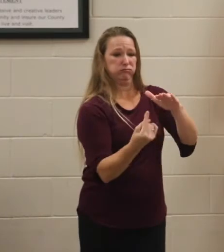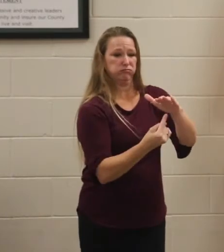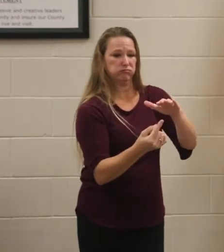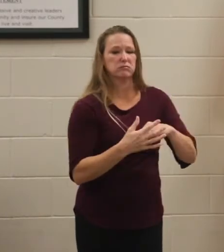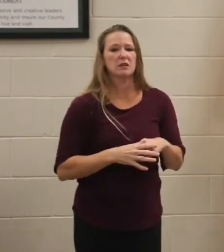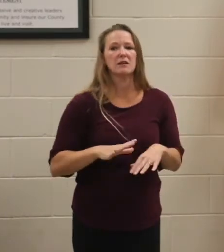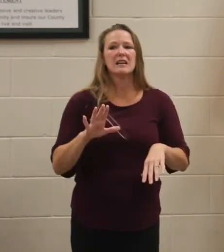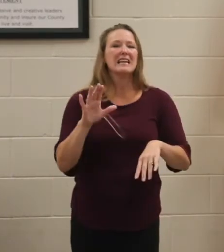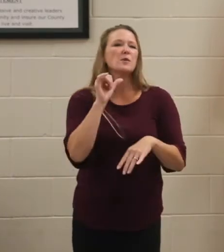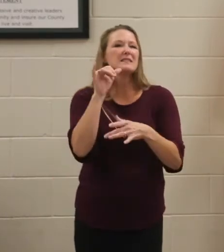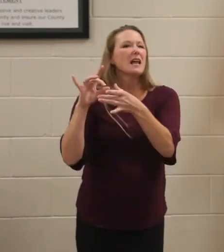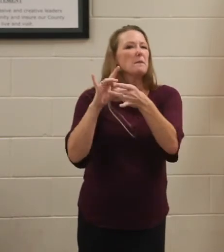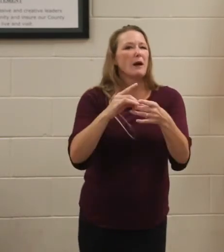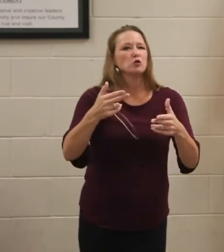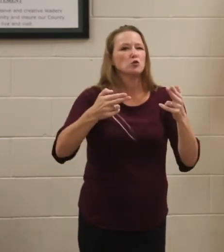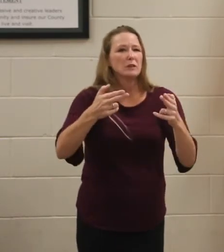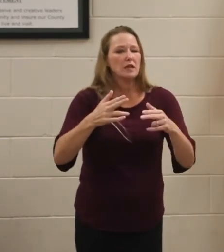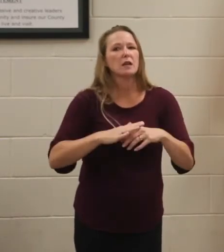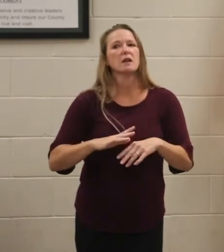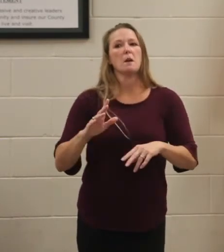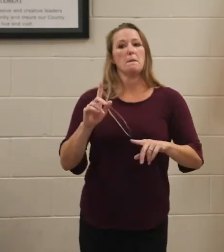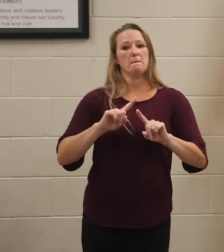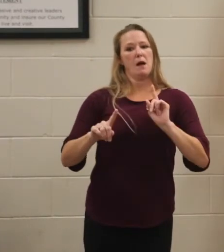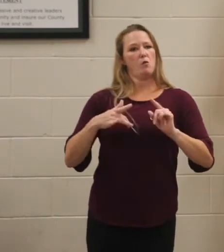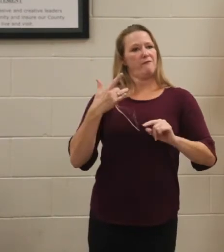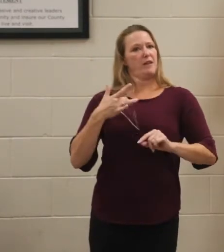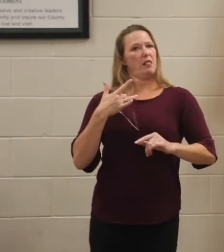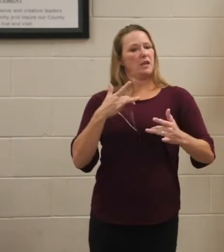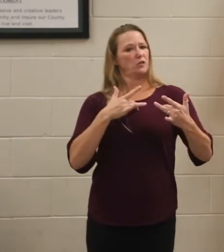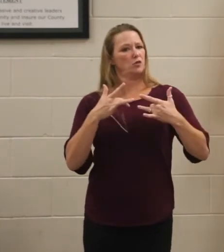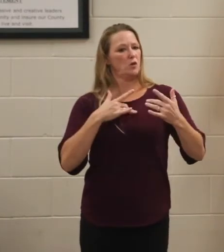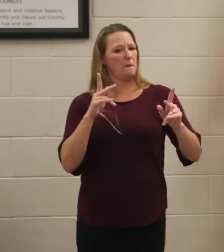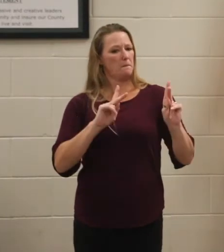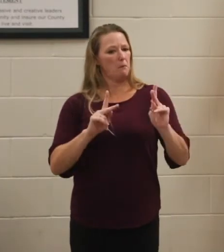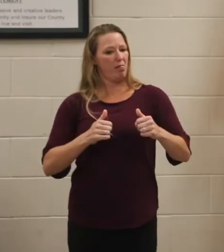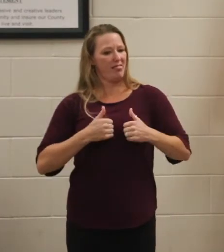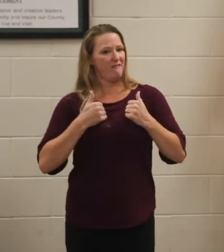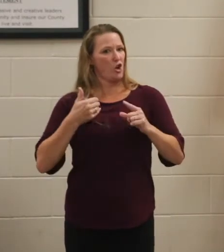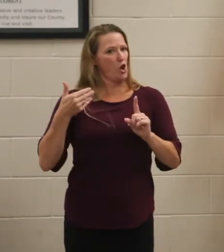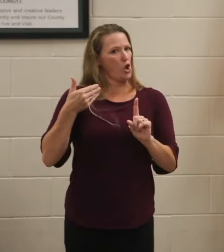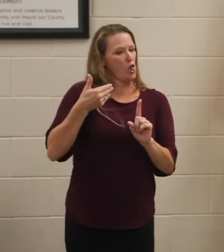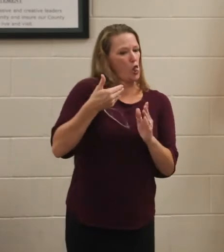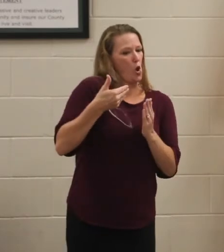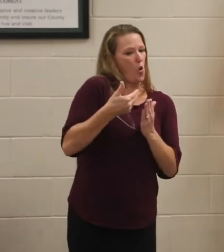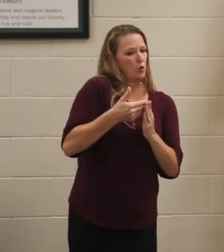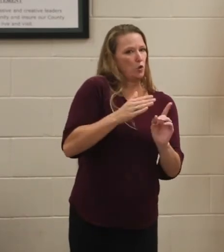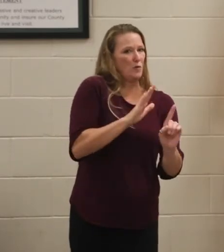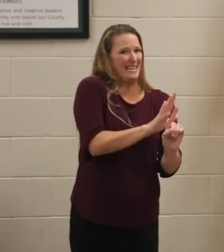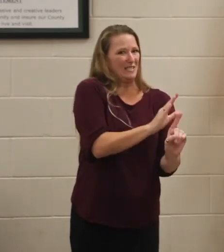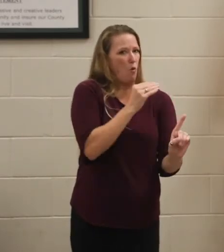It was a result of concern for the residents adjacent to where the suspect was living.